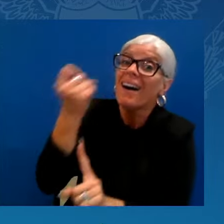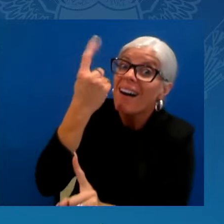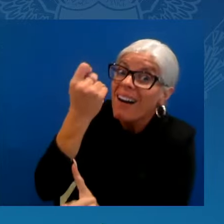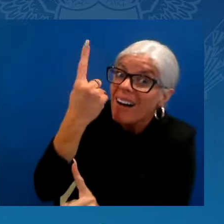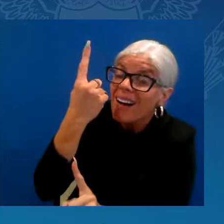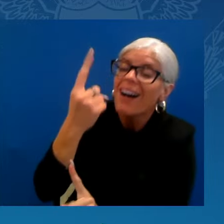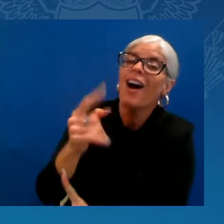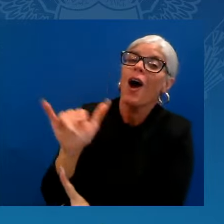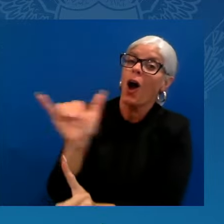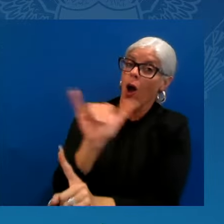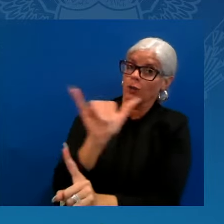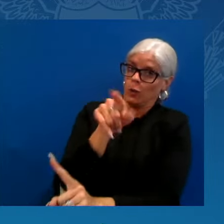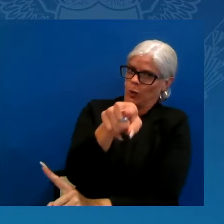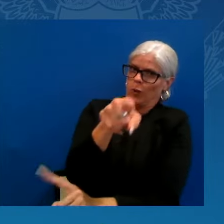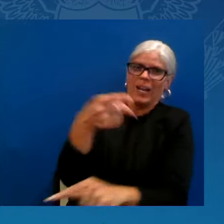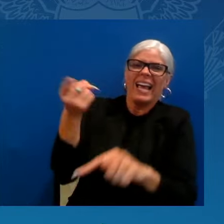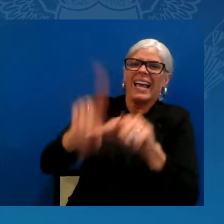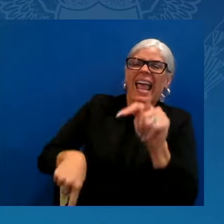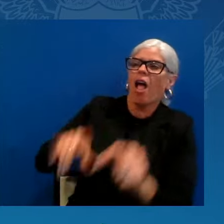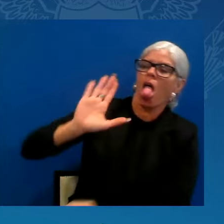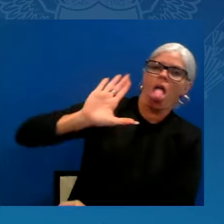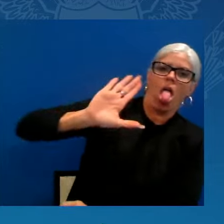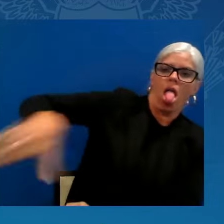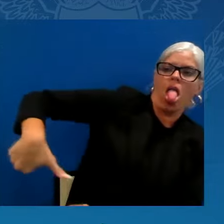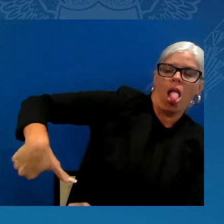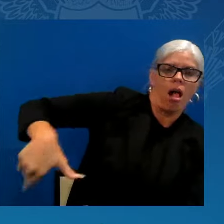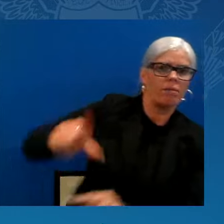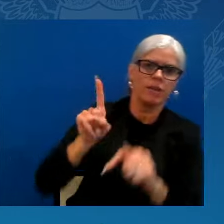While Israel and the United States have achieved so much together,